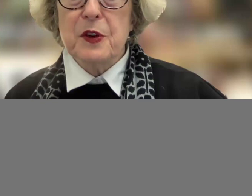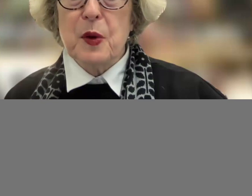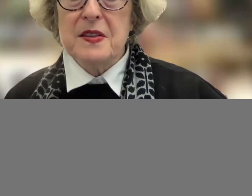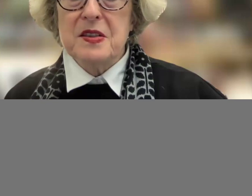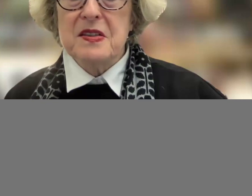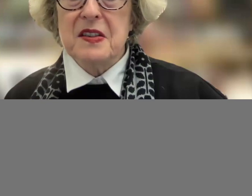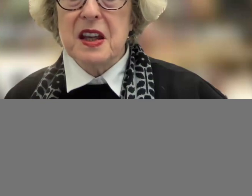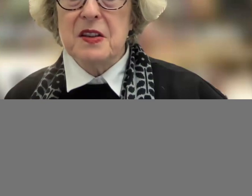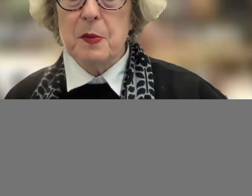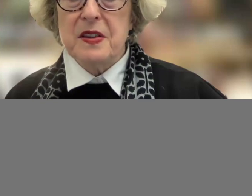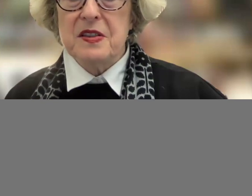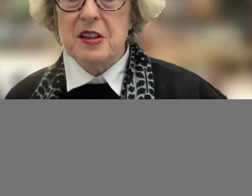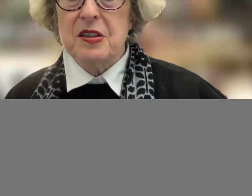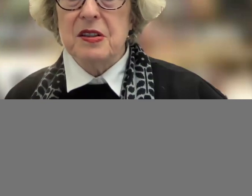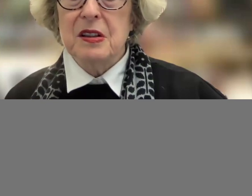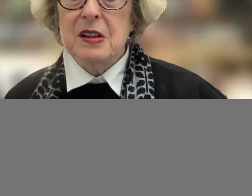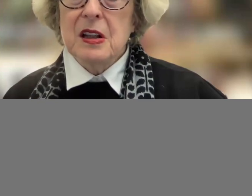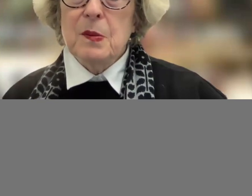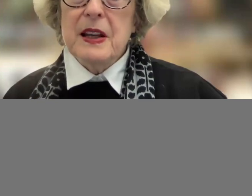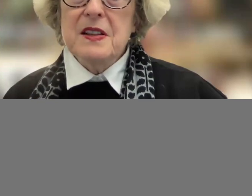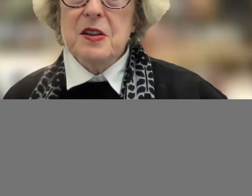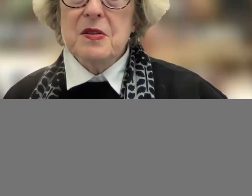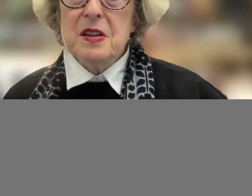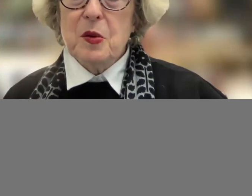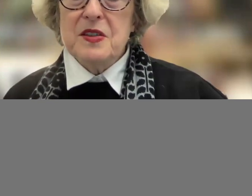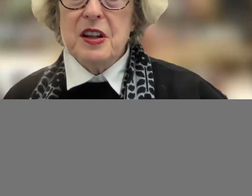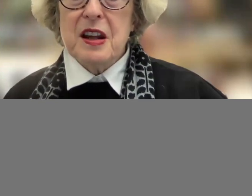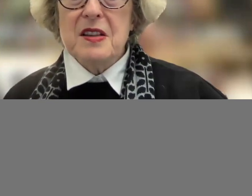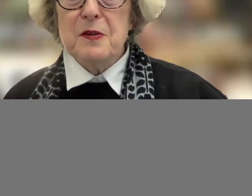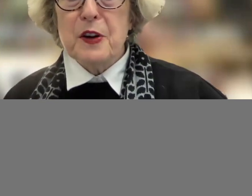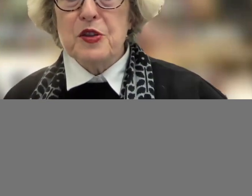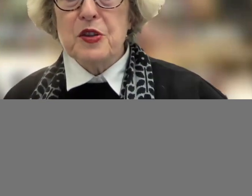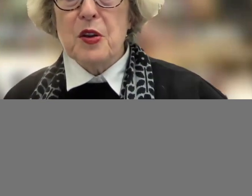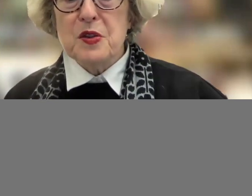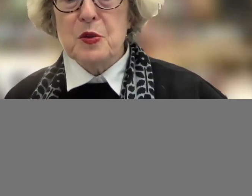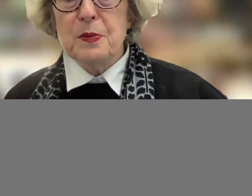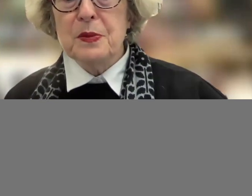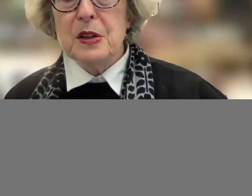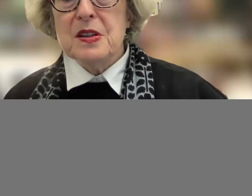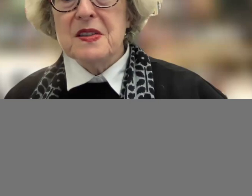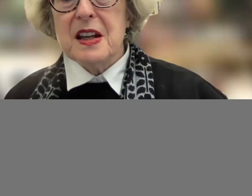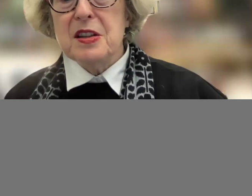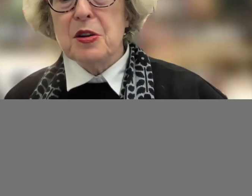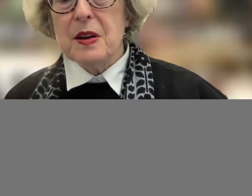for questions at the end of the presentation, please use the Q&A function on Zoom to send in